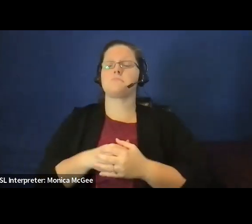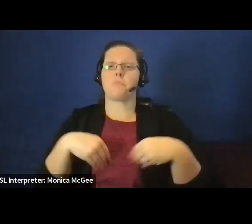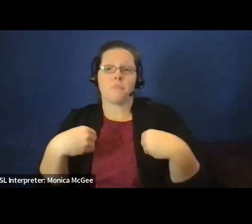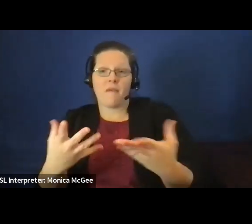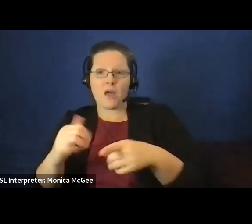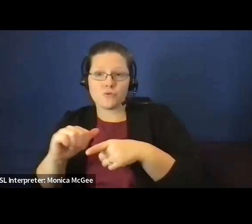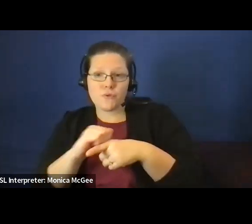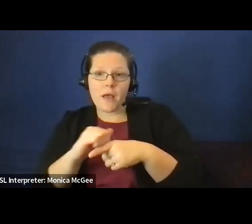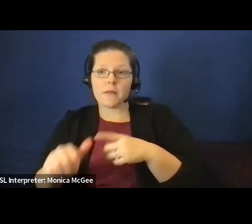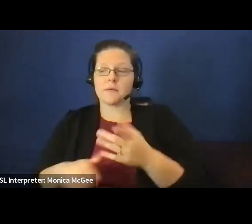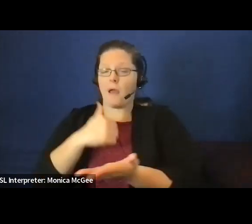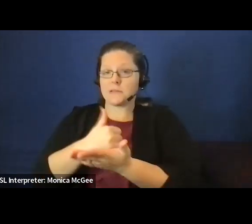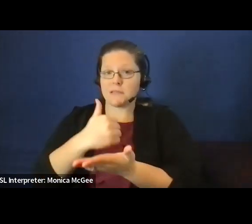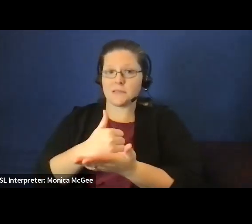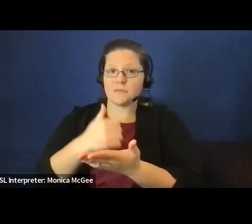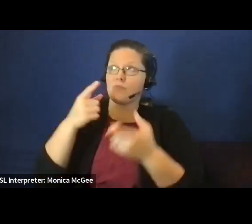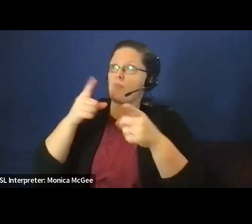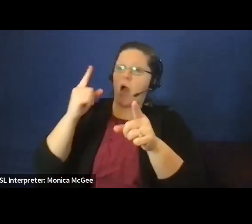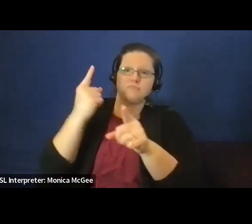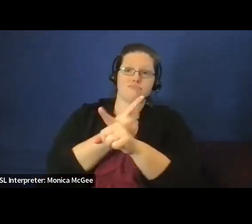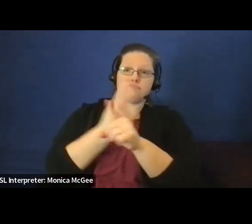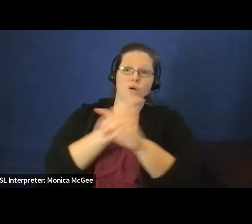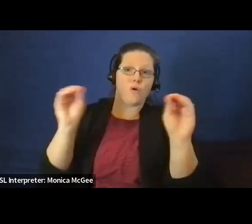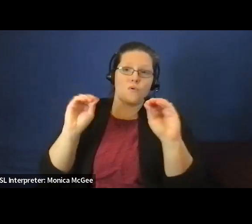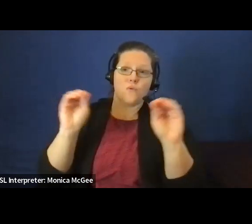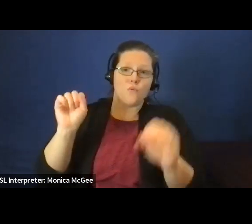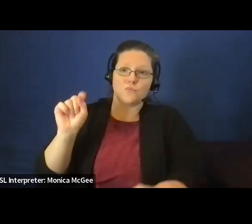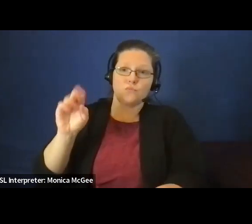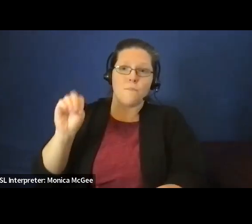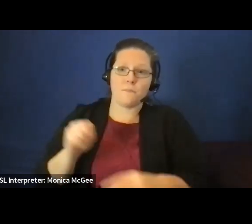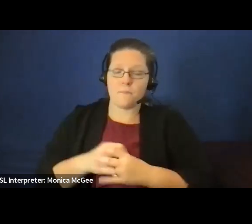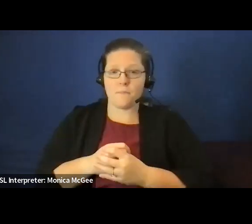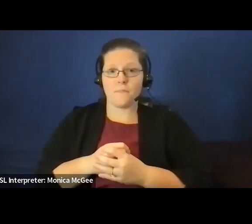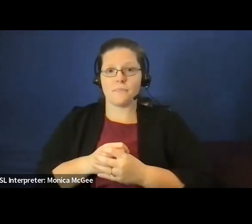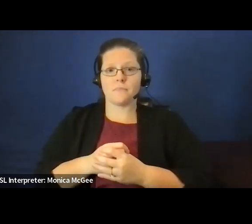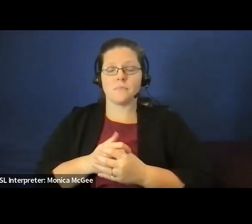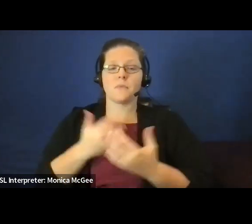and being strategic where DME was, understanding how we could provide